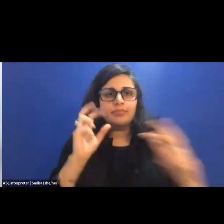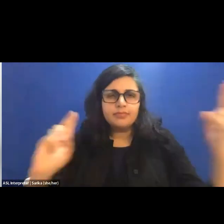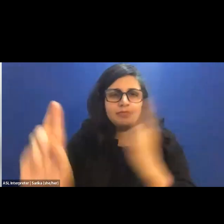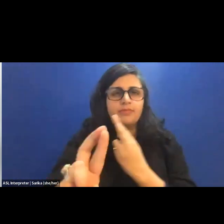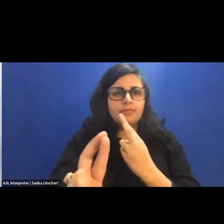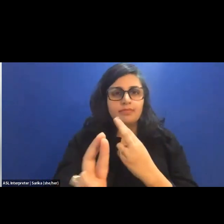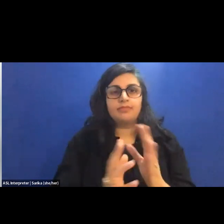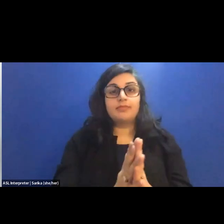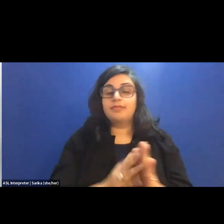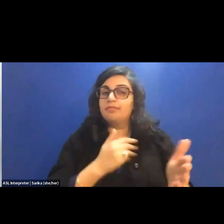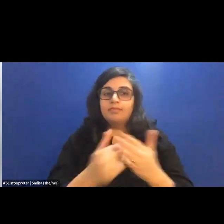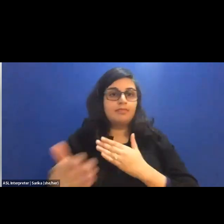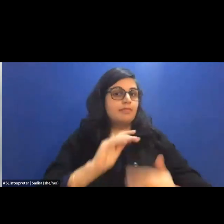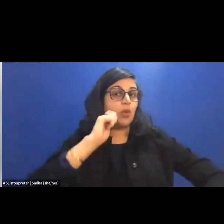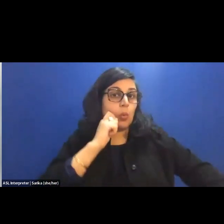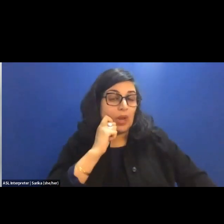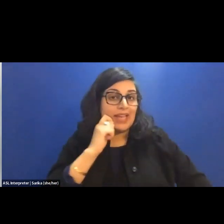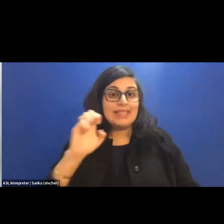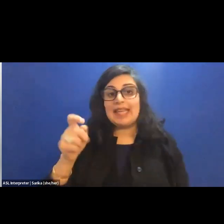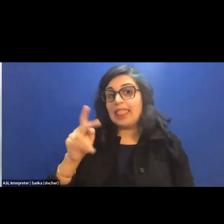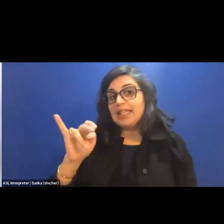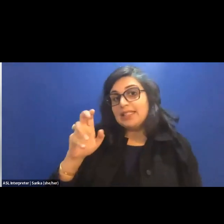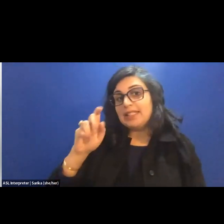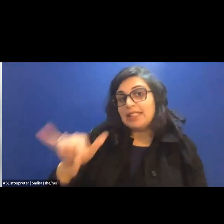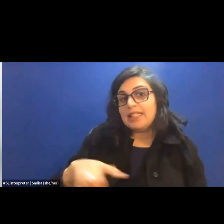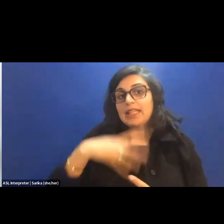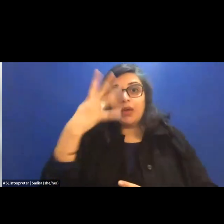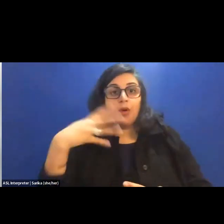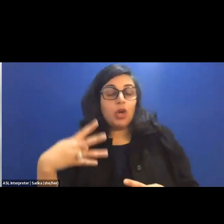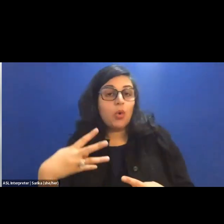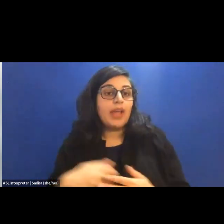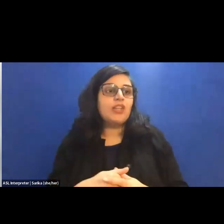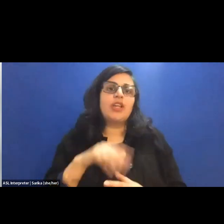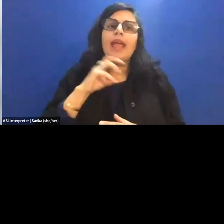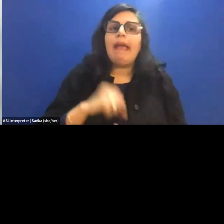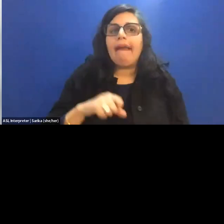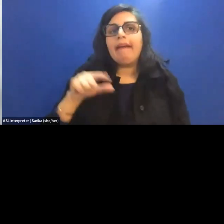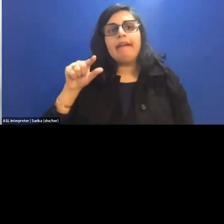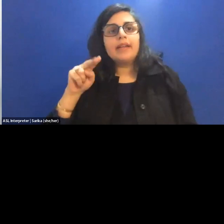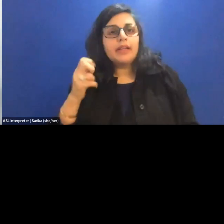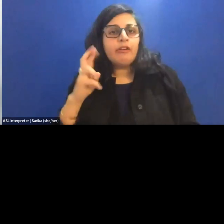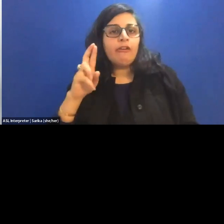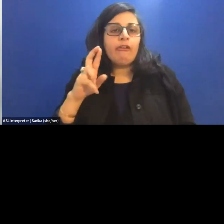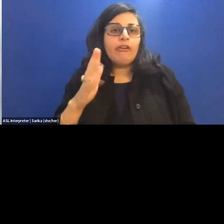participating today. It is our expectation you will create a space with values and respect in differences